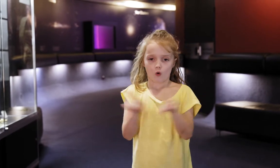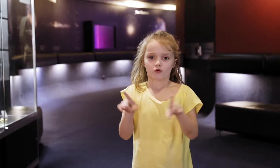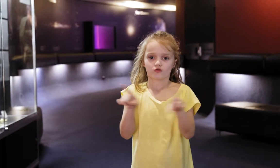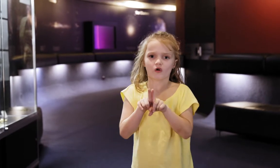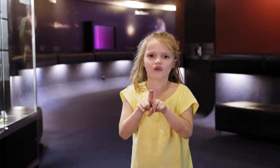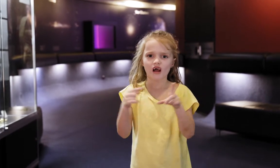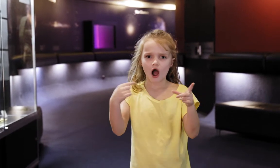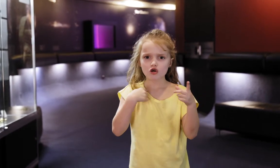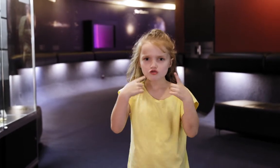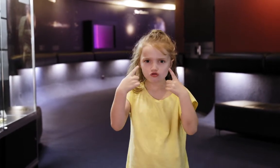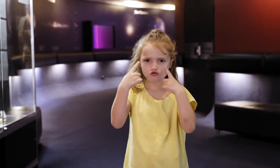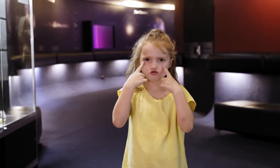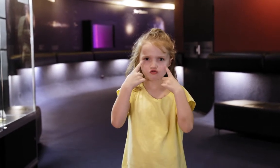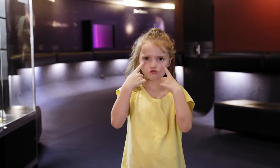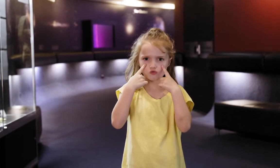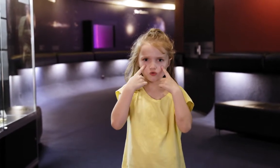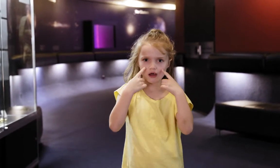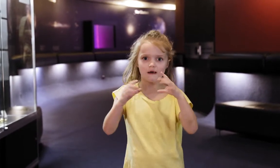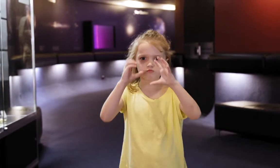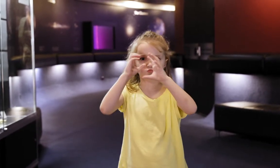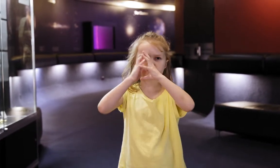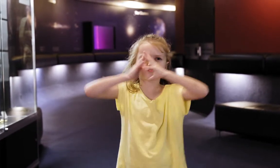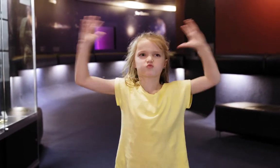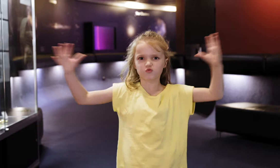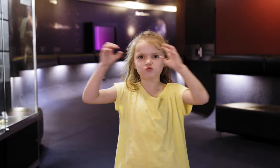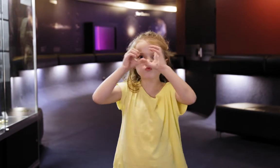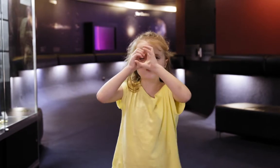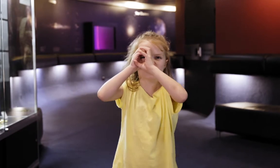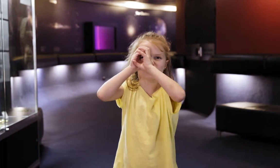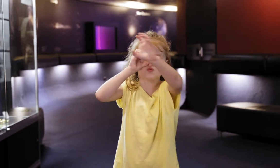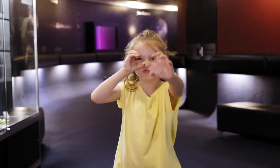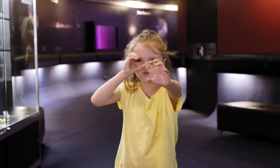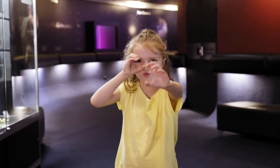And I saw this really big telescope!